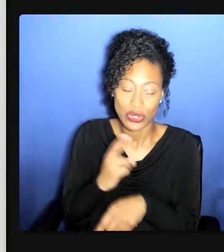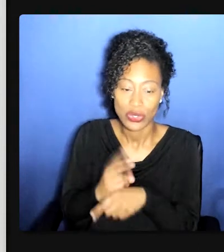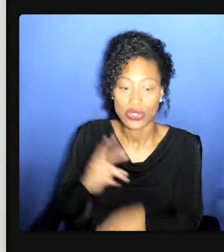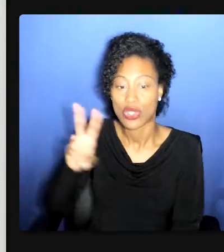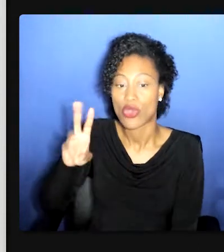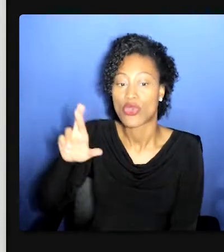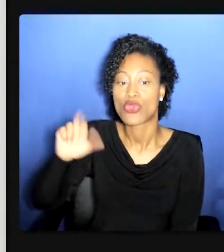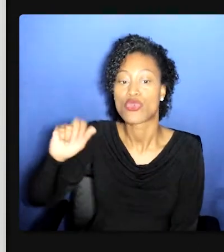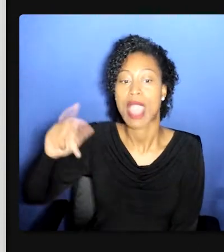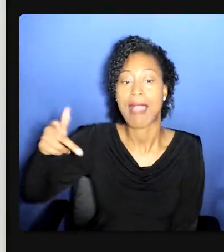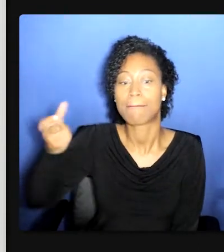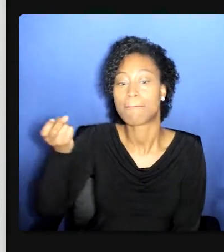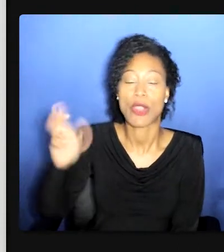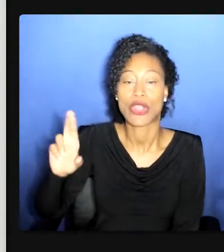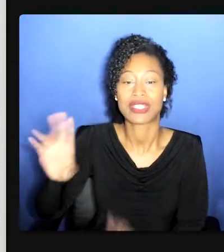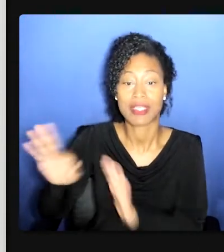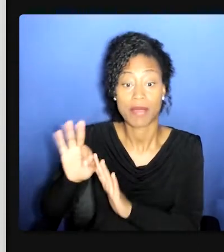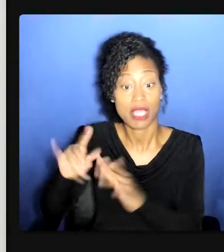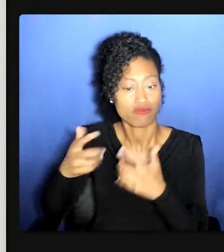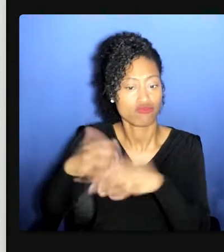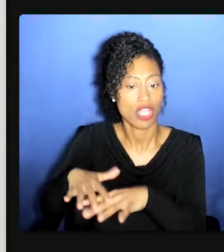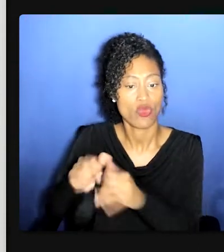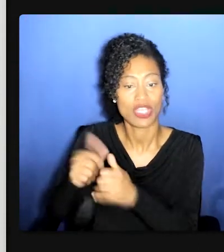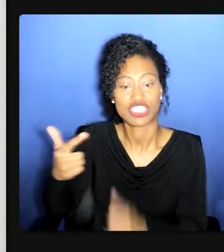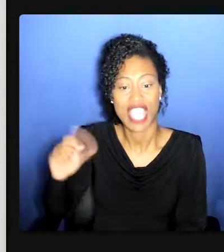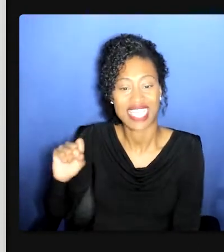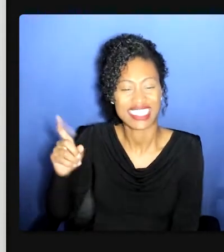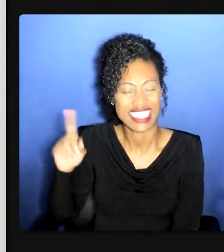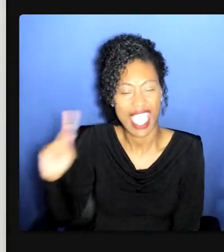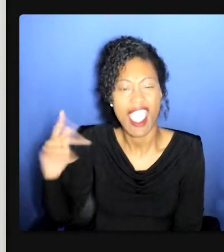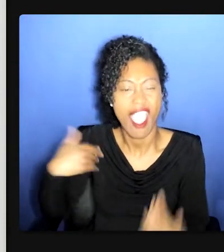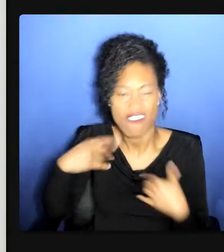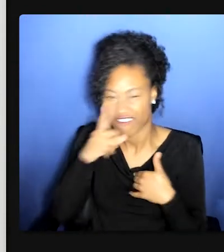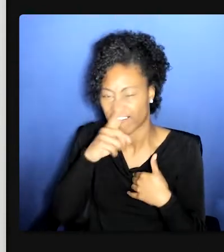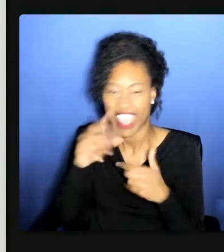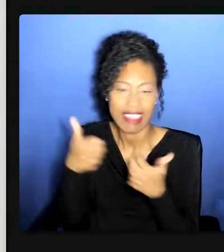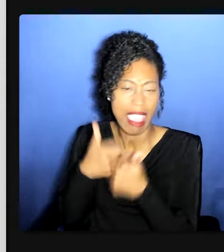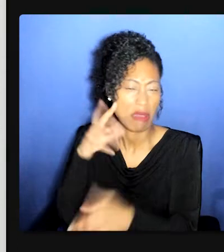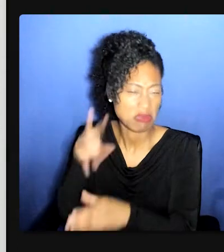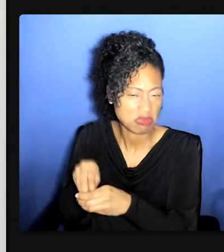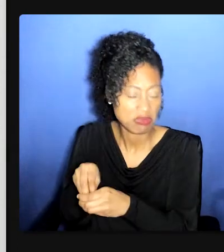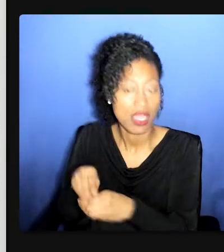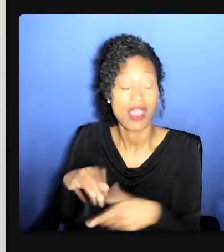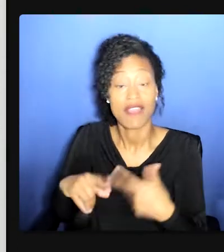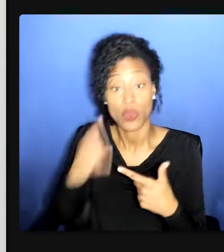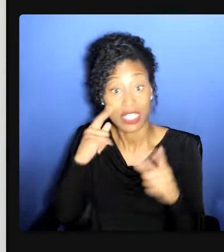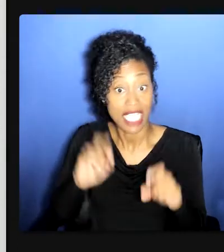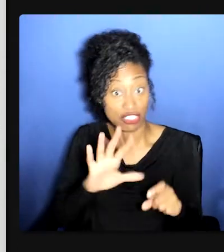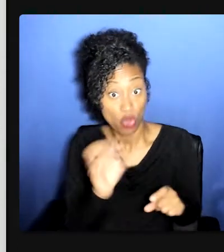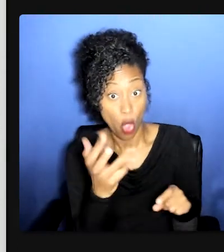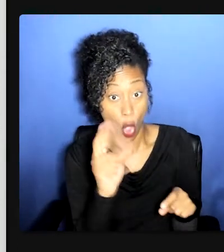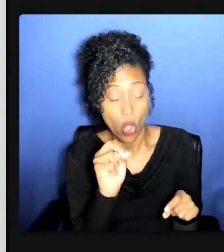Wrapper is integrated into GSDK and includes a fake game. To test your own game servers